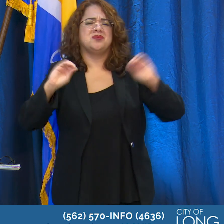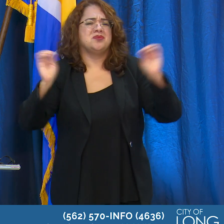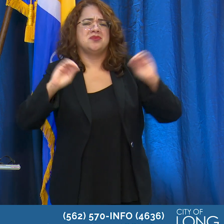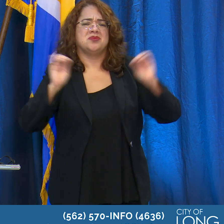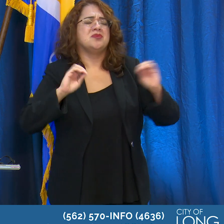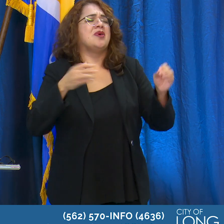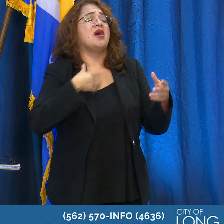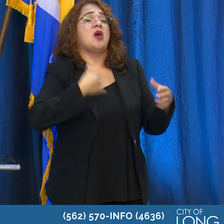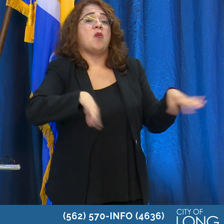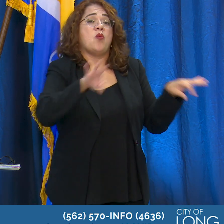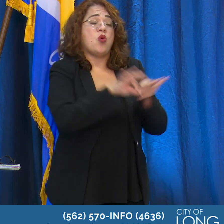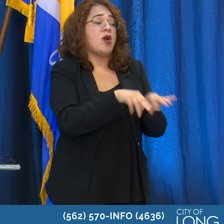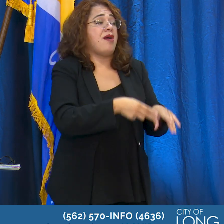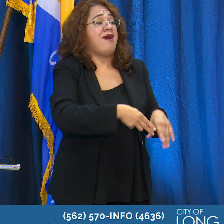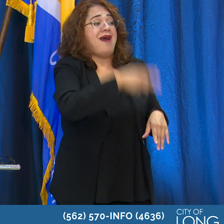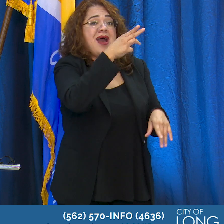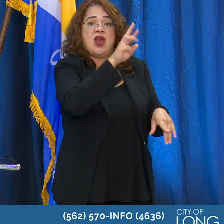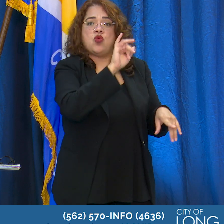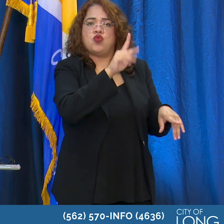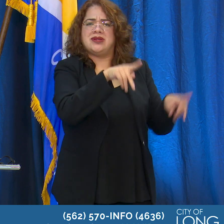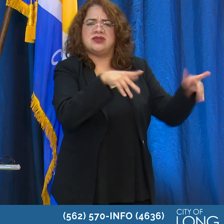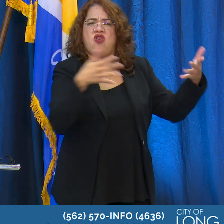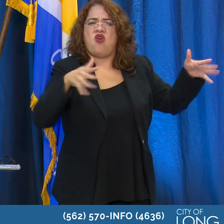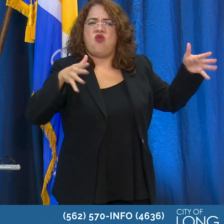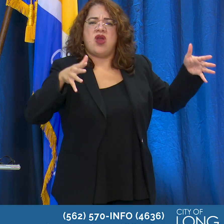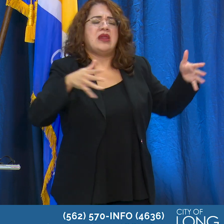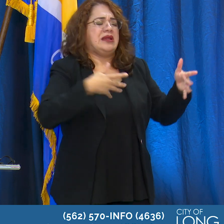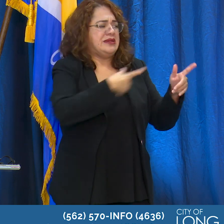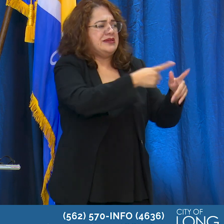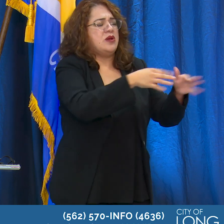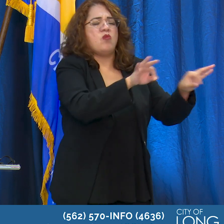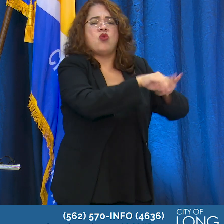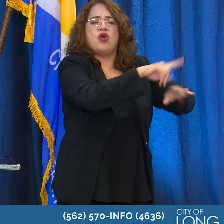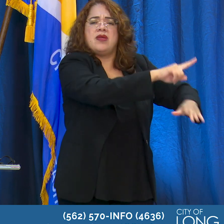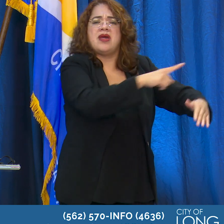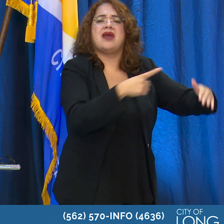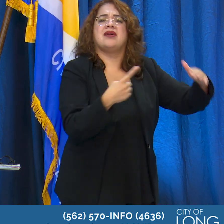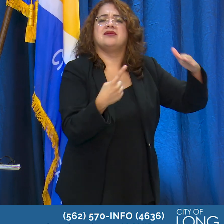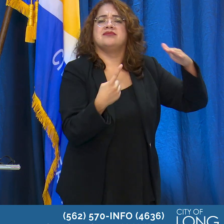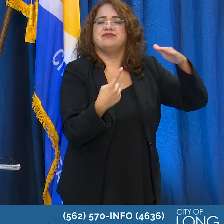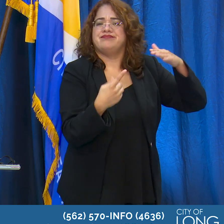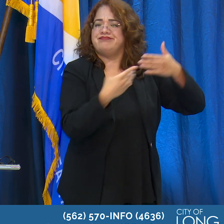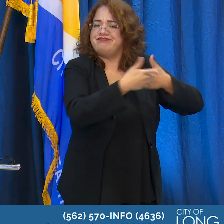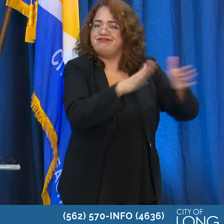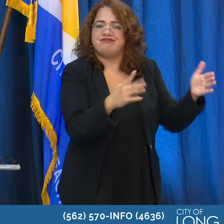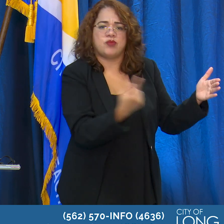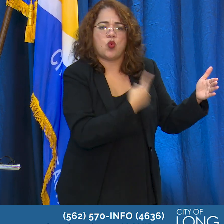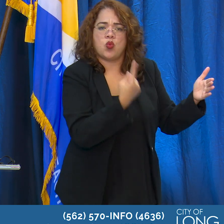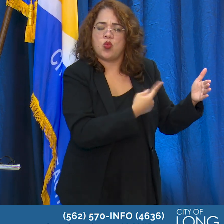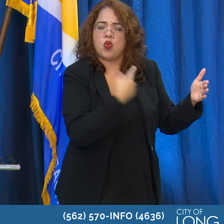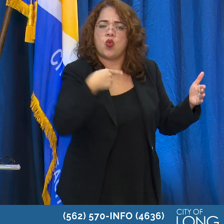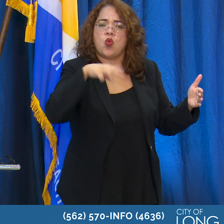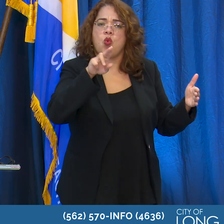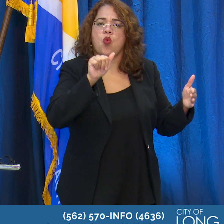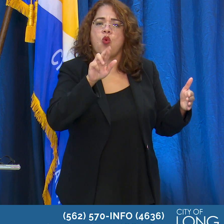isolation and quarantine if that is required. The state has assured us that they're addressing this technology as fast as they can